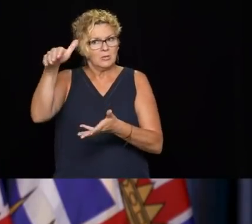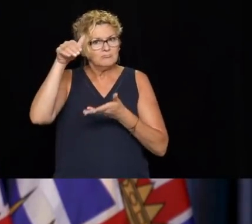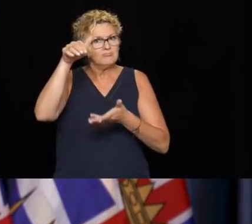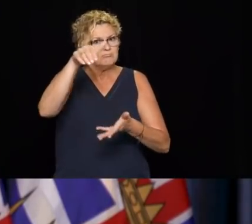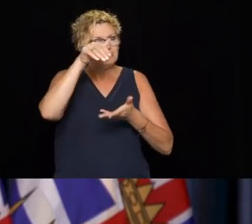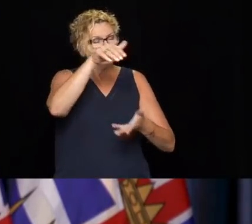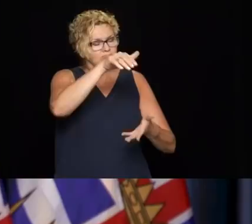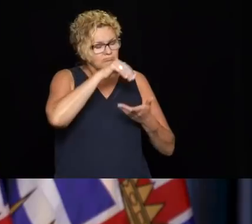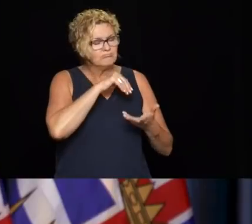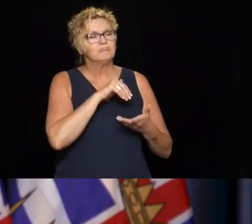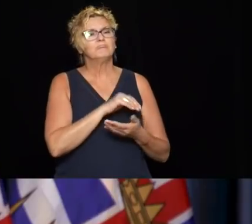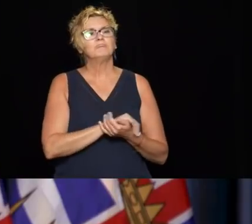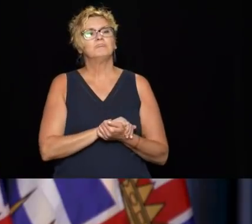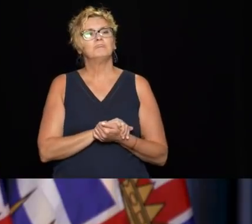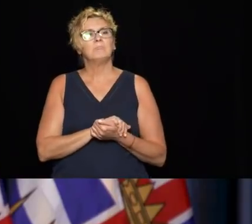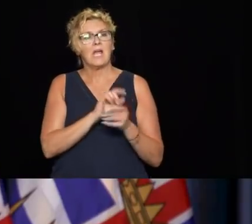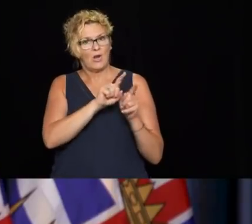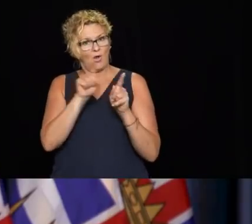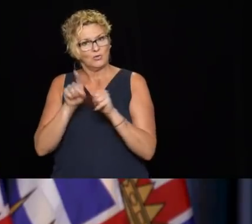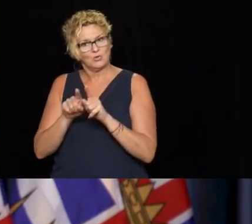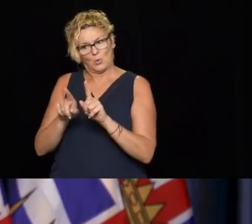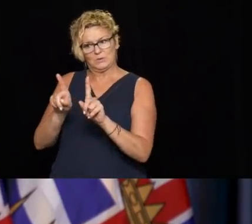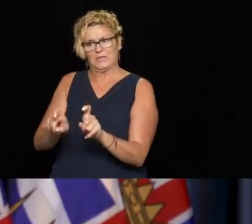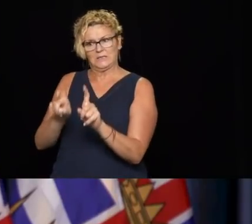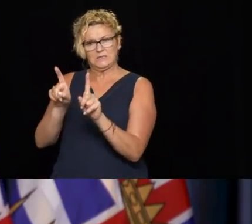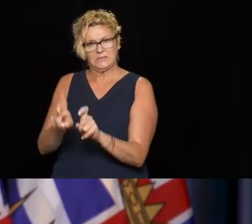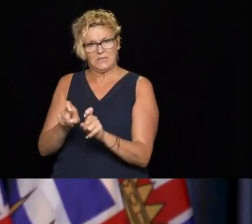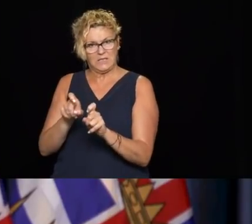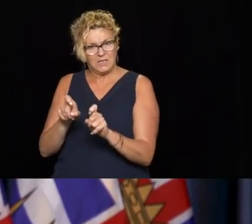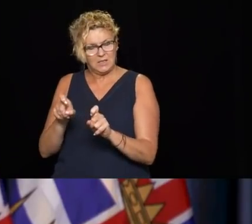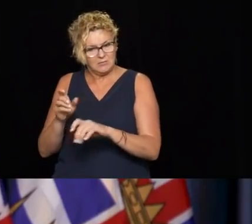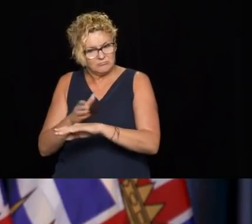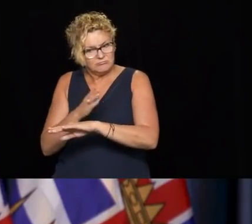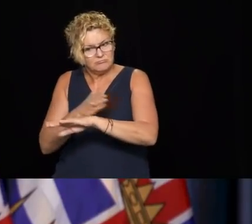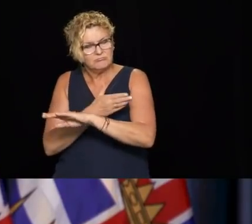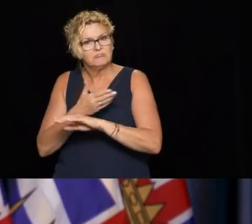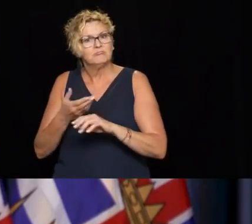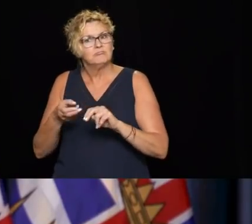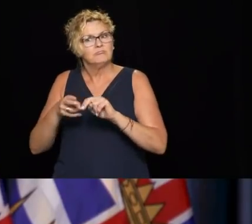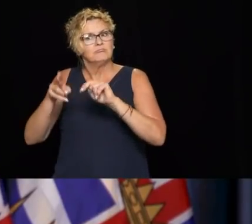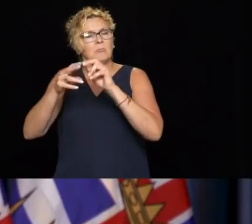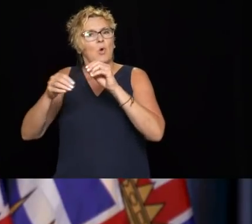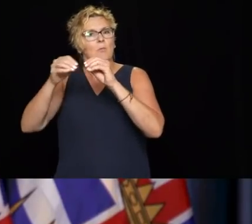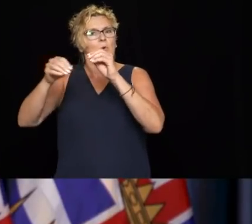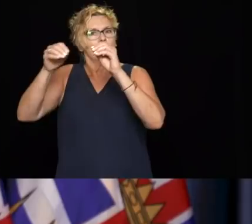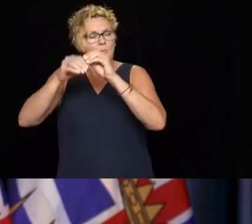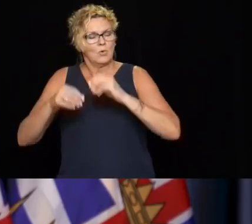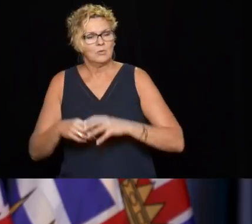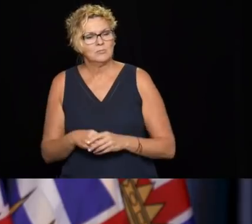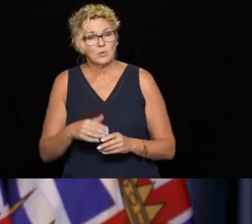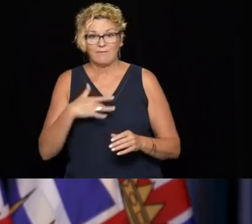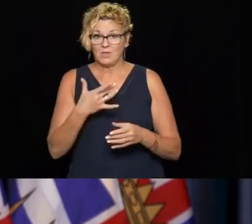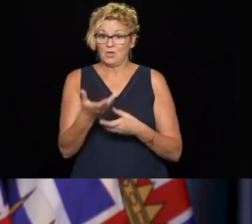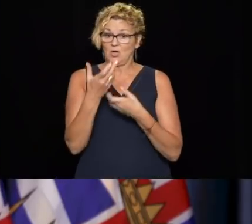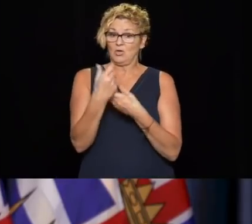but to have testing capacity in British Columbia which would also advance, we are very confident in her ability to continue